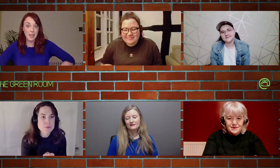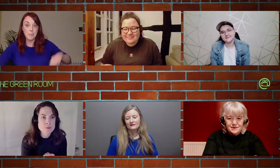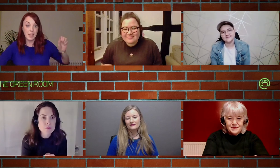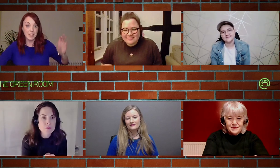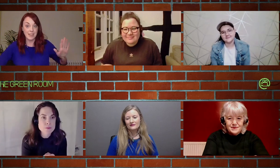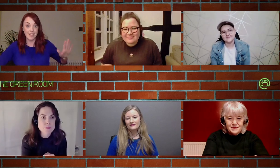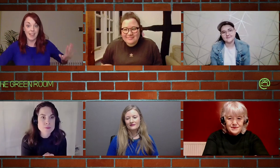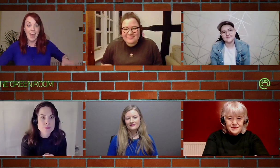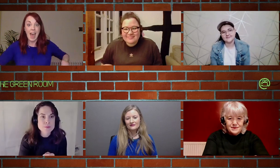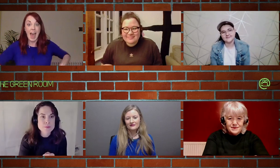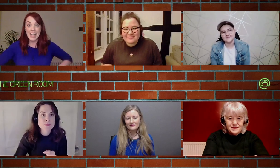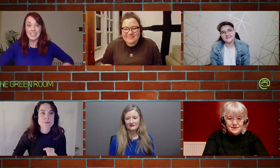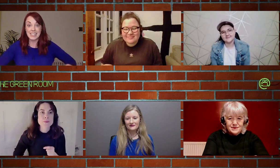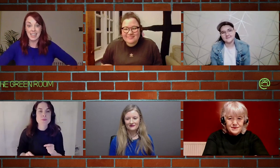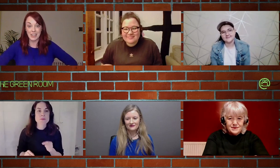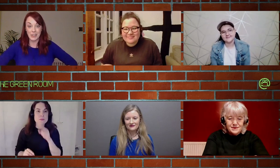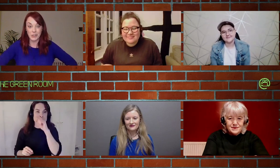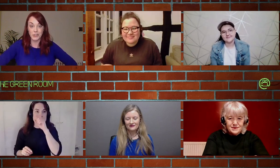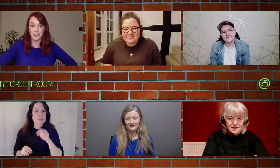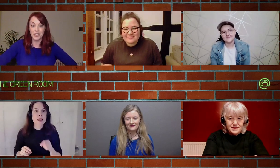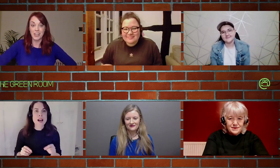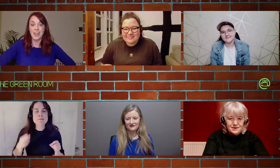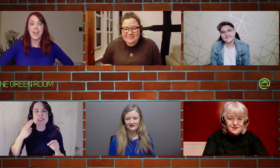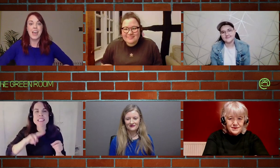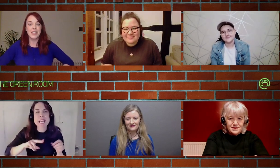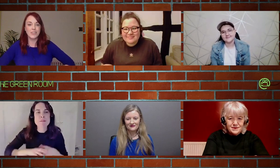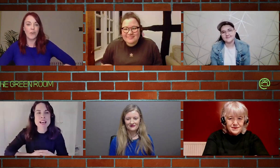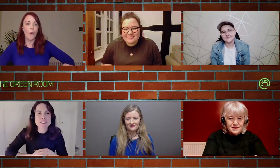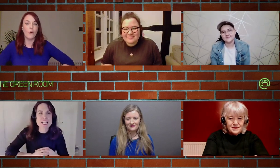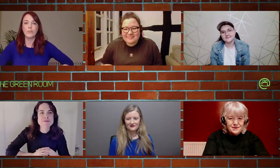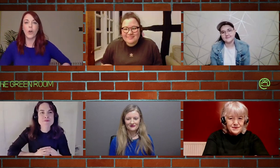BSL and English. AK: I missed the name of that Jen.